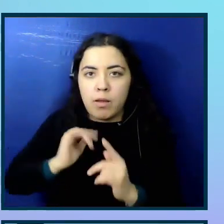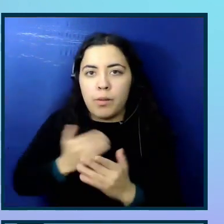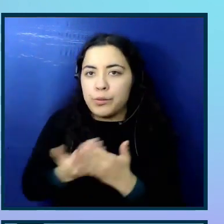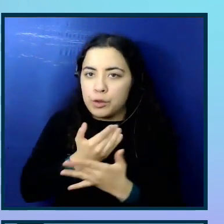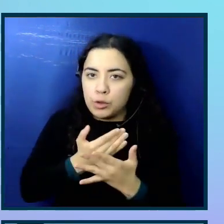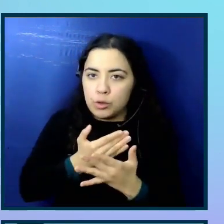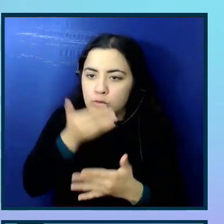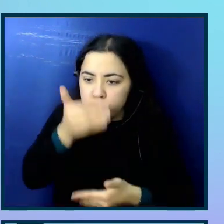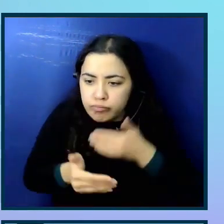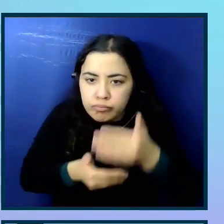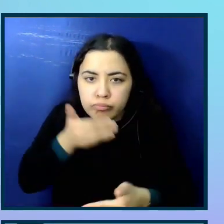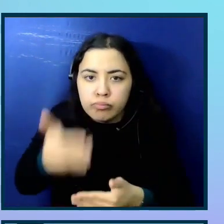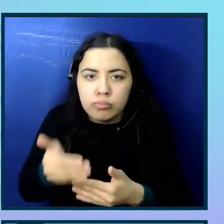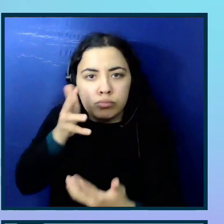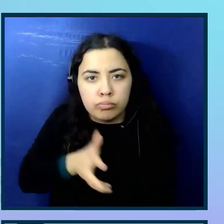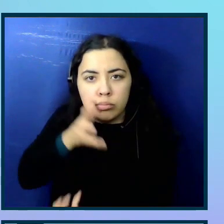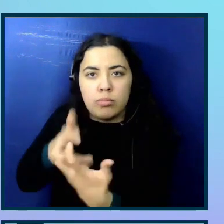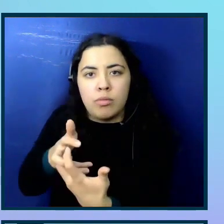that were aligned with the ideas we wanted to express.